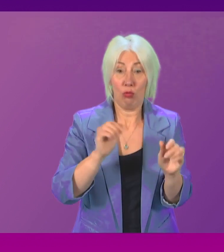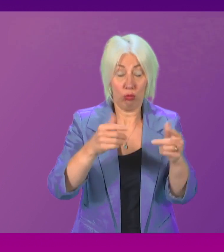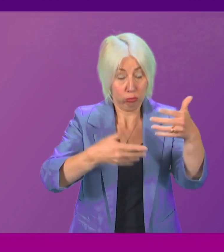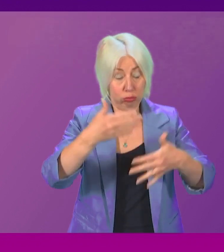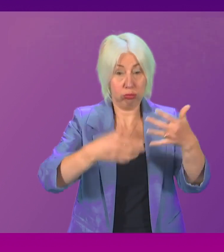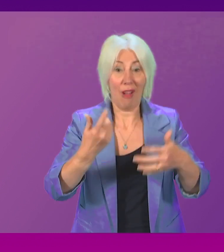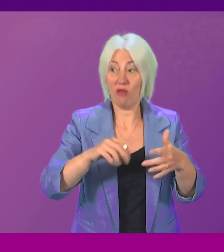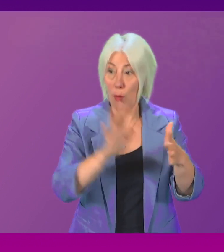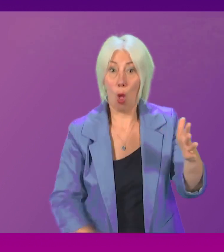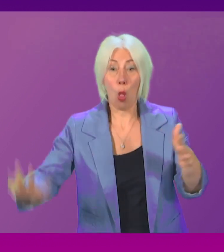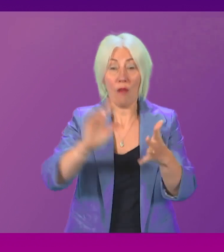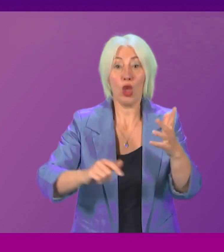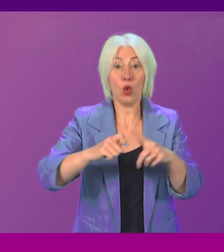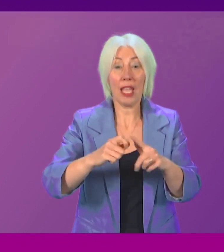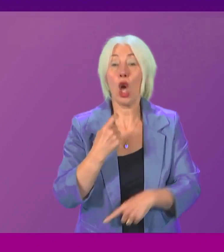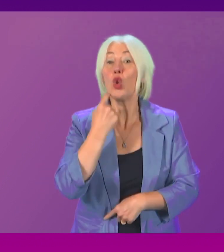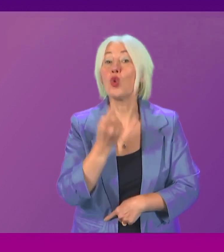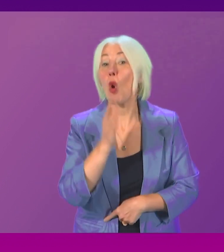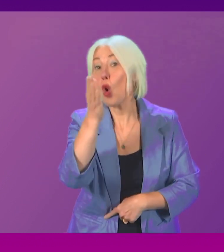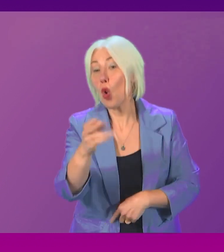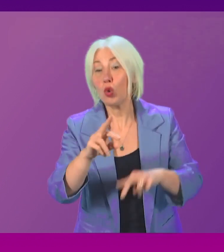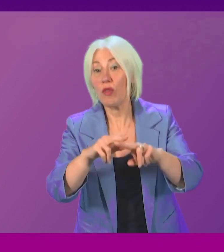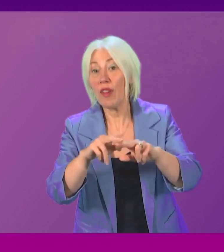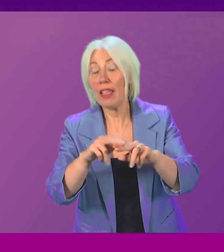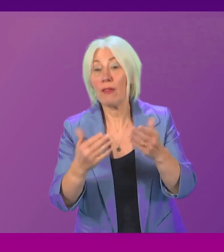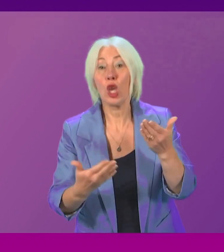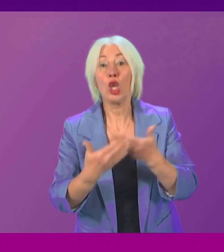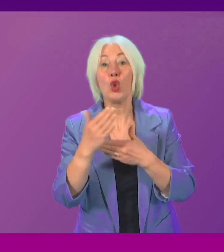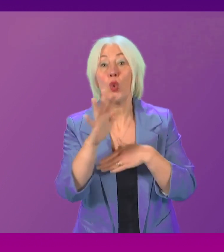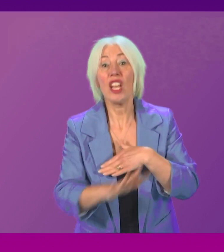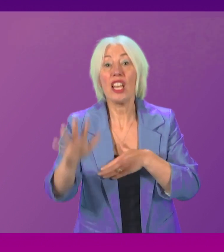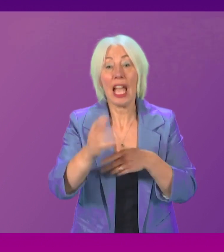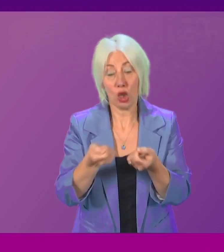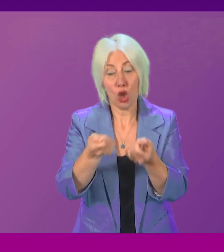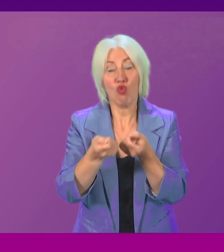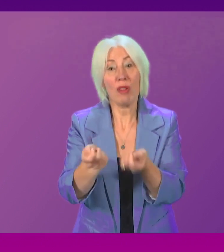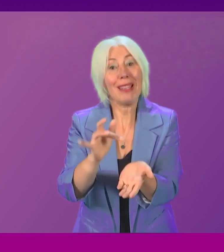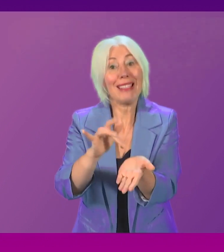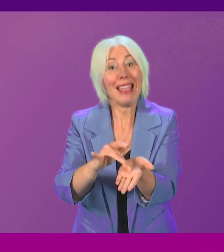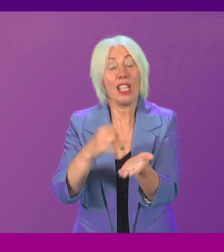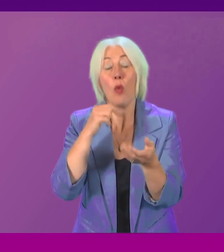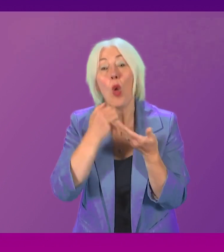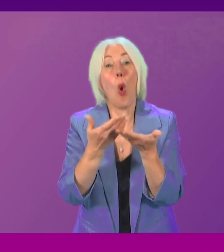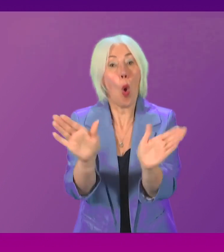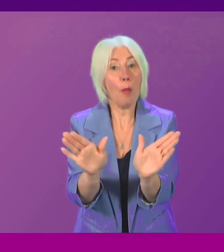Tomorrow, I will be in Fife, opening our new national treatment centre, which will deliver more operations for people in Fife.